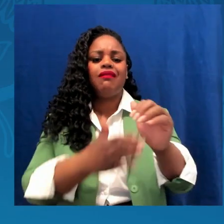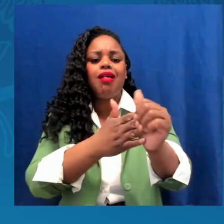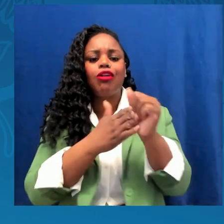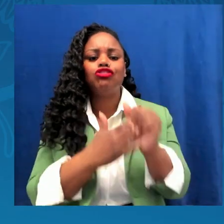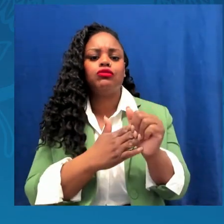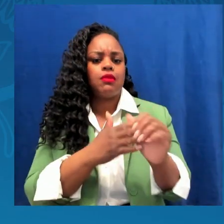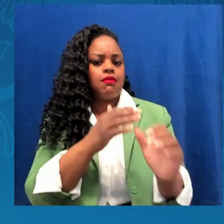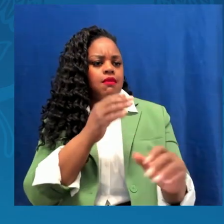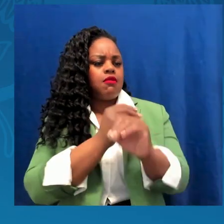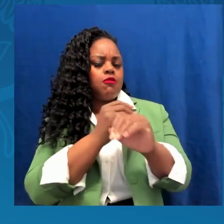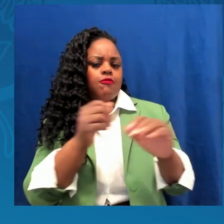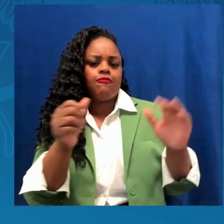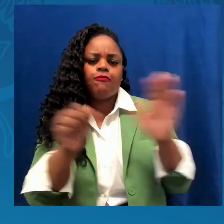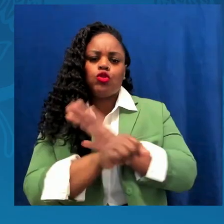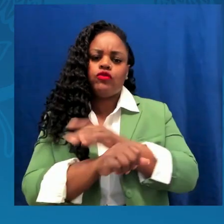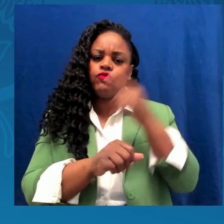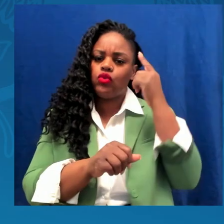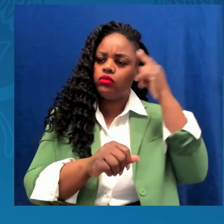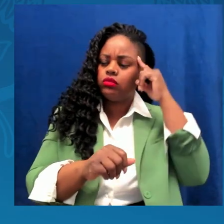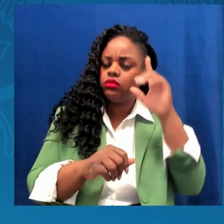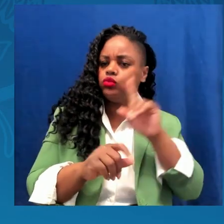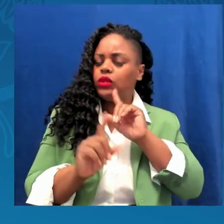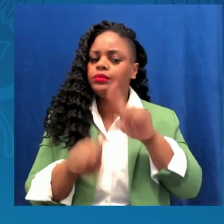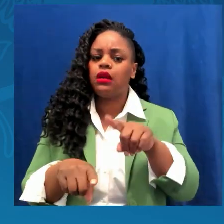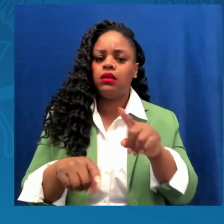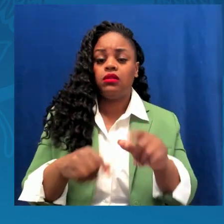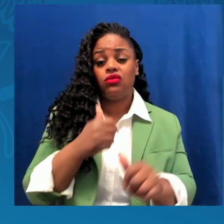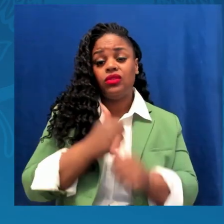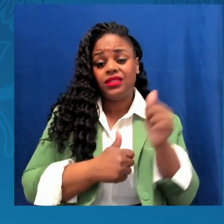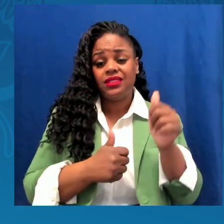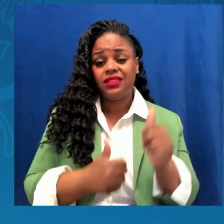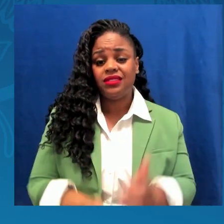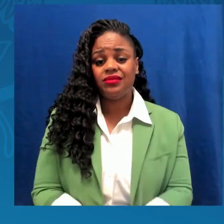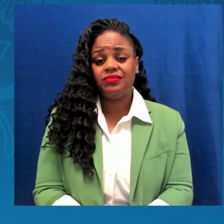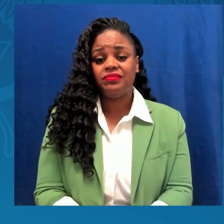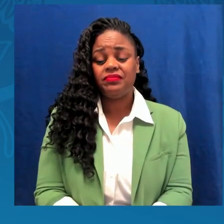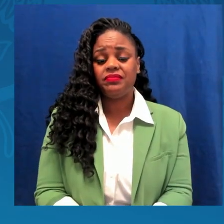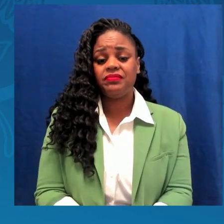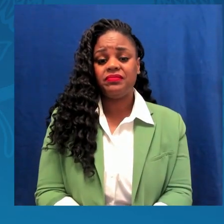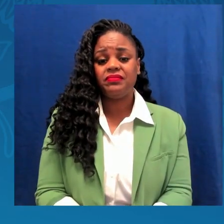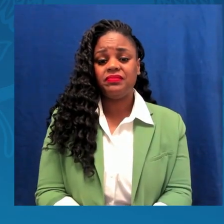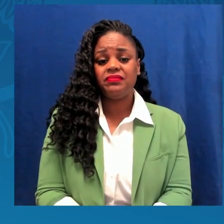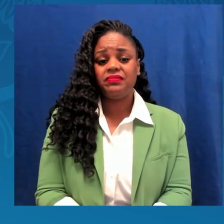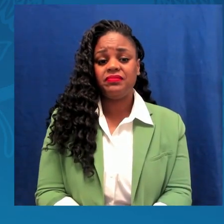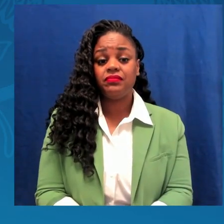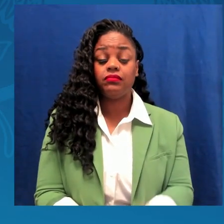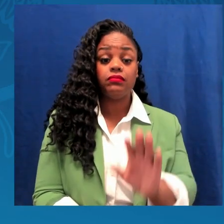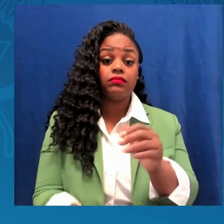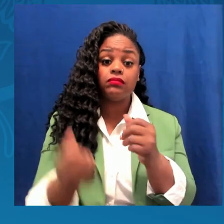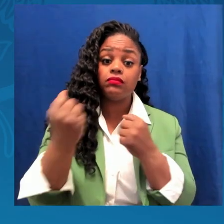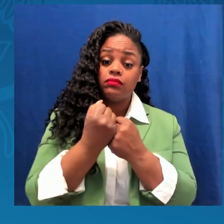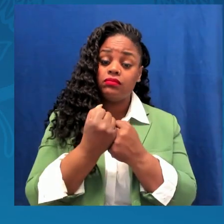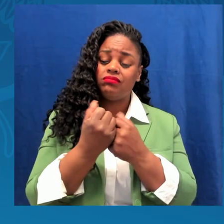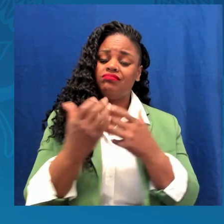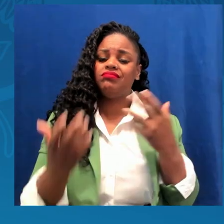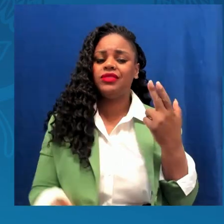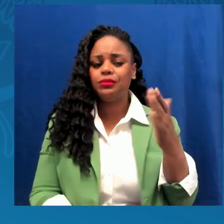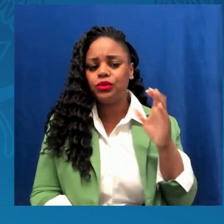to these threats. We support HBCU's so they can get back to what they do best,